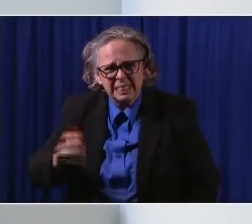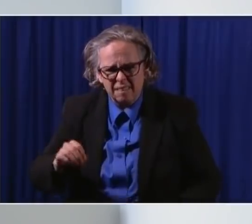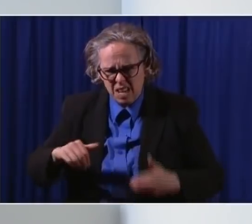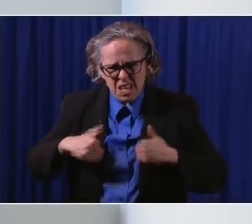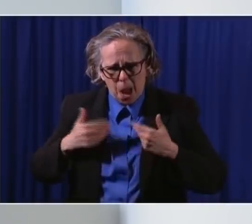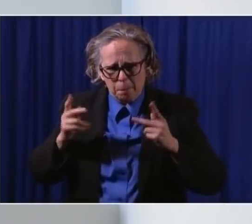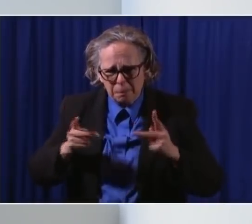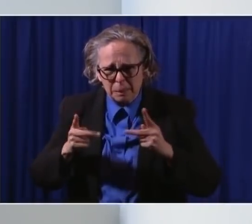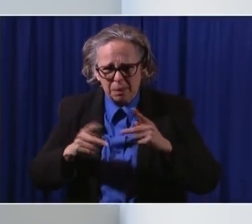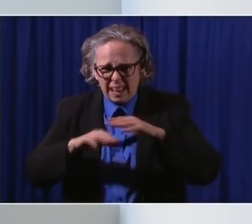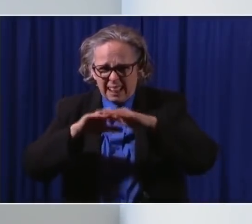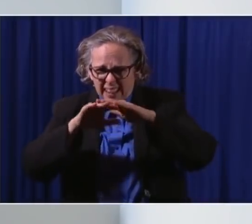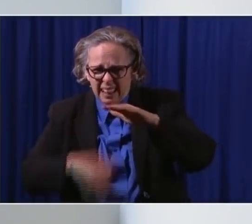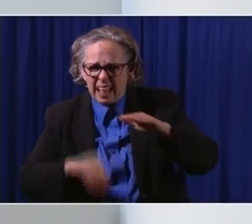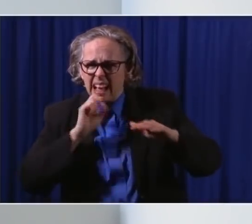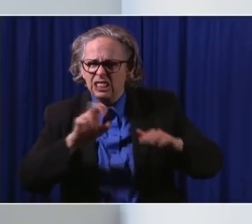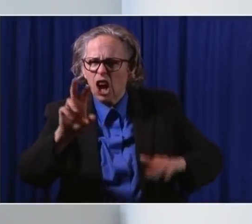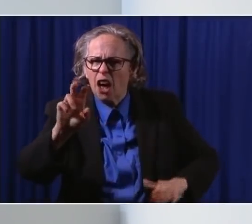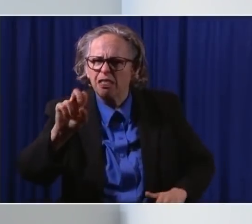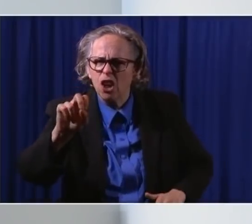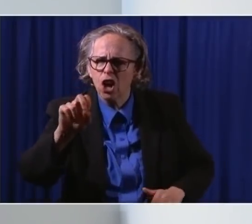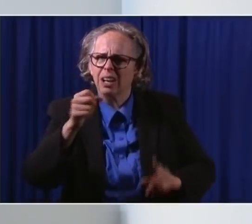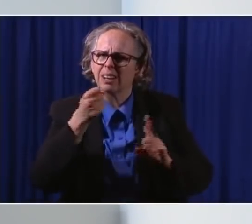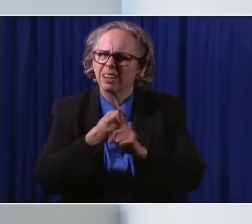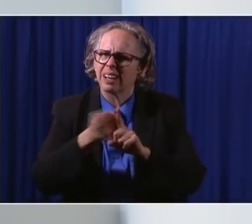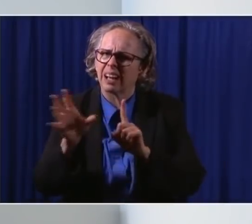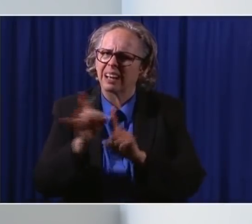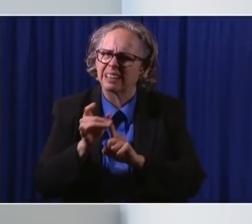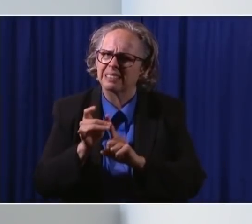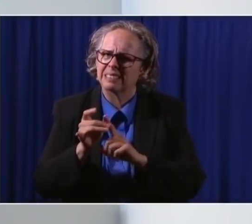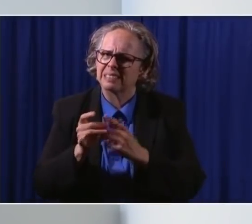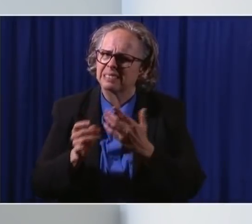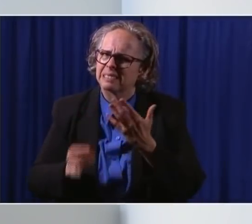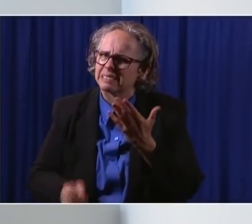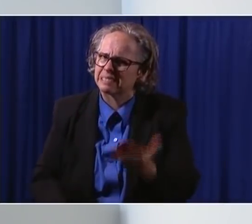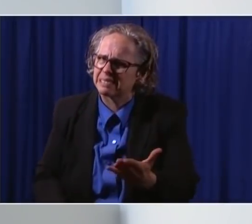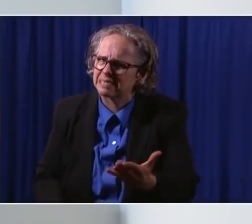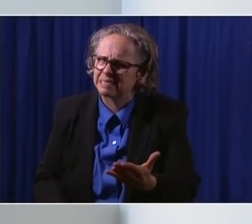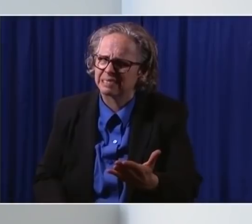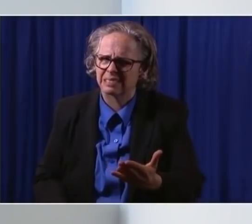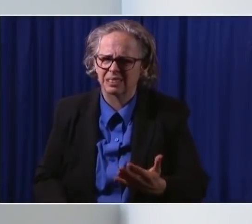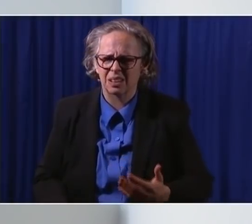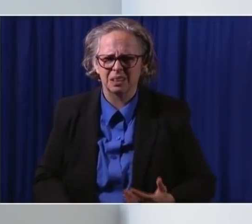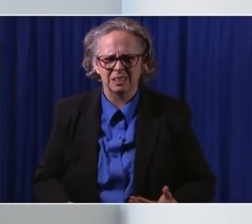PEOPLE AGES 20 AND 29. 13.2% BETWEEN THE AGE OF 0 AND